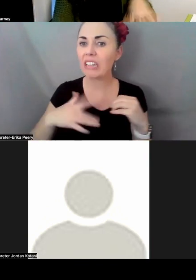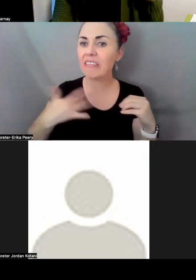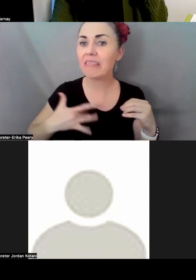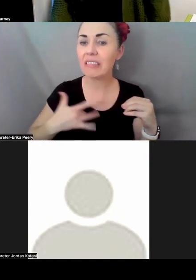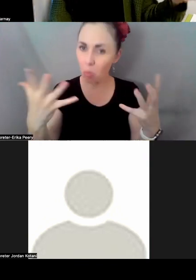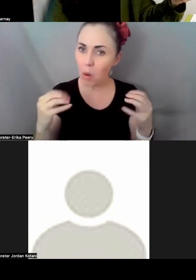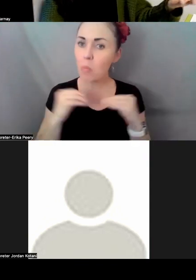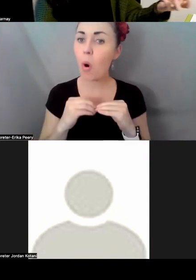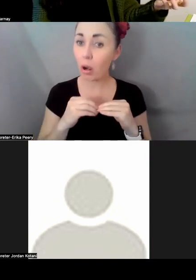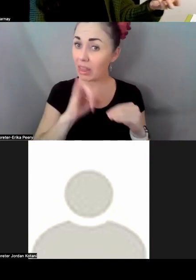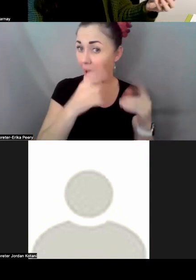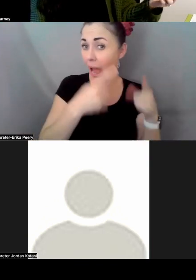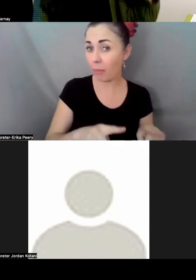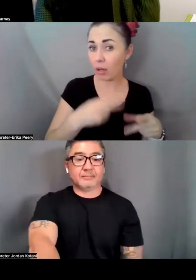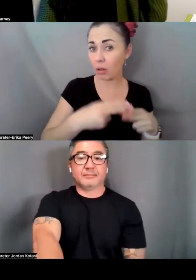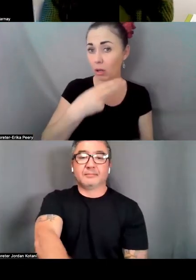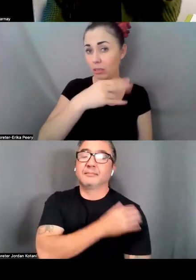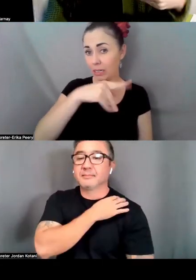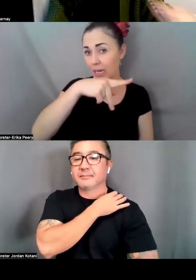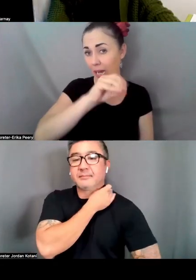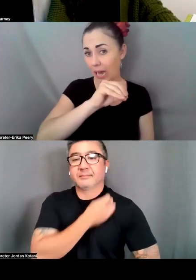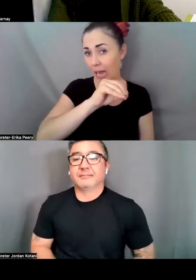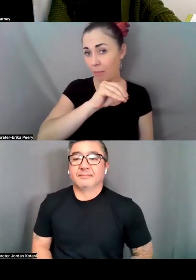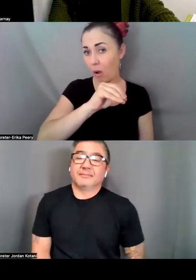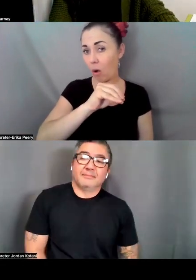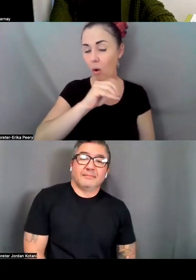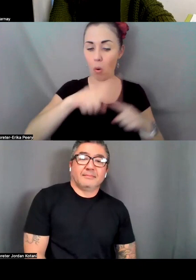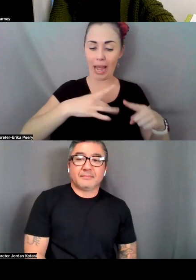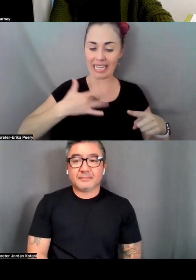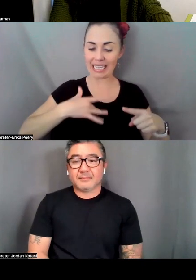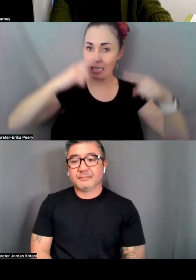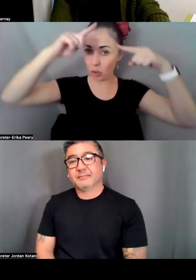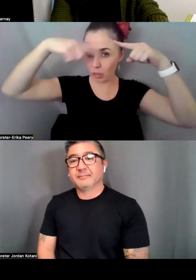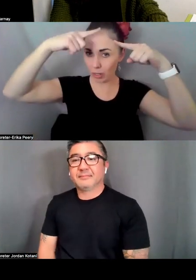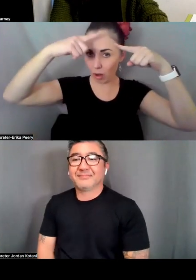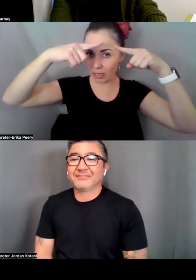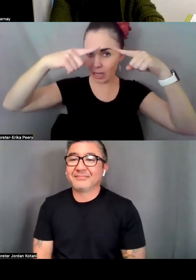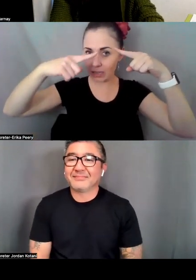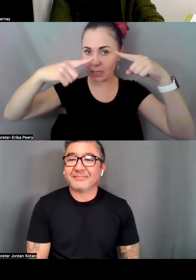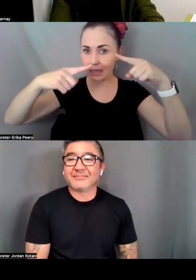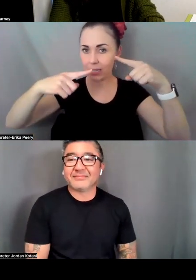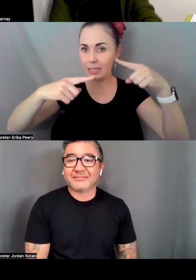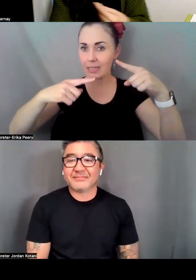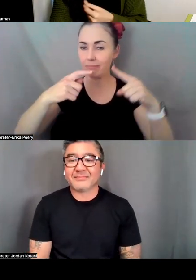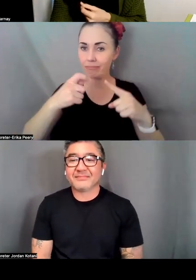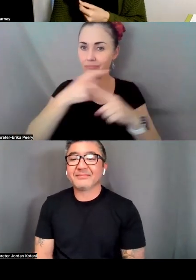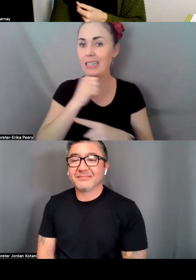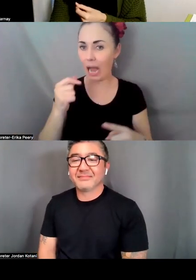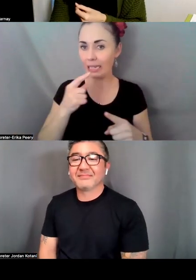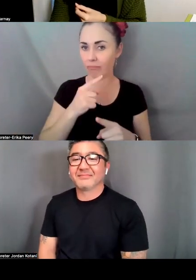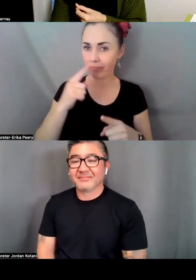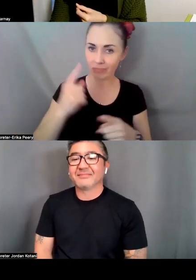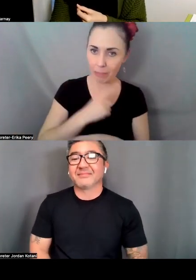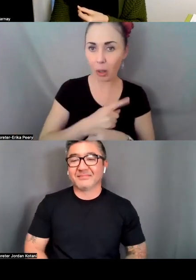that can happen when the sensory process isn't processing typically